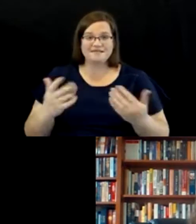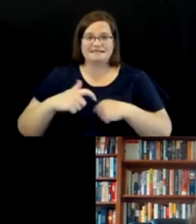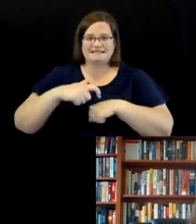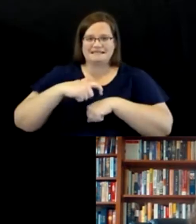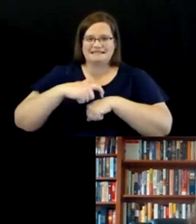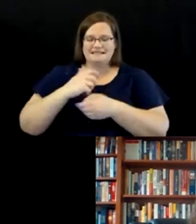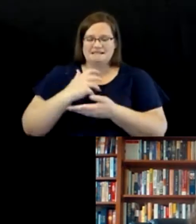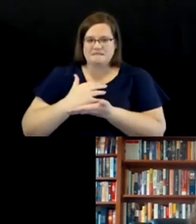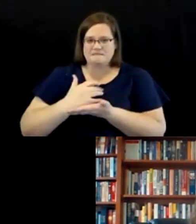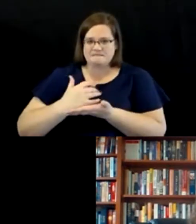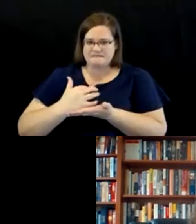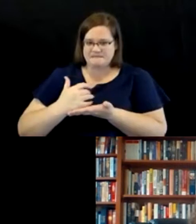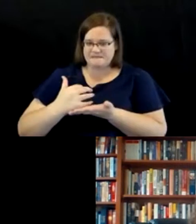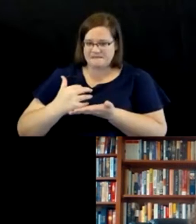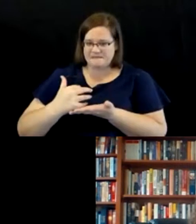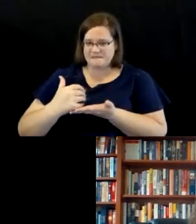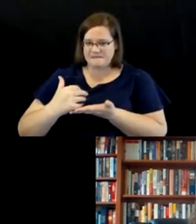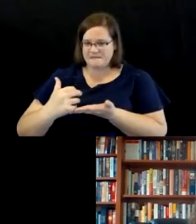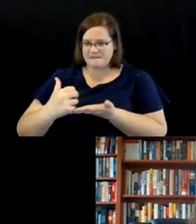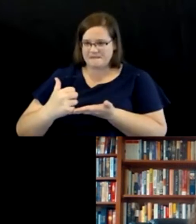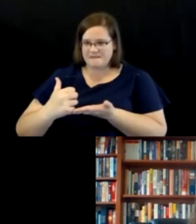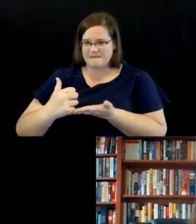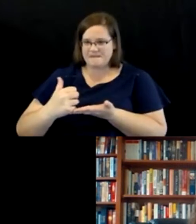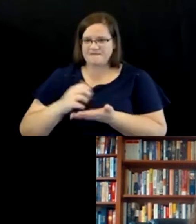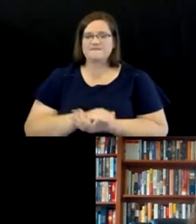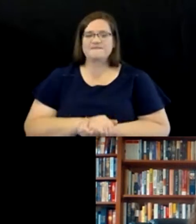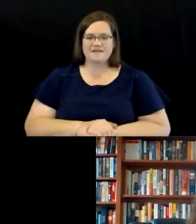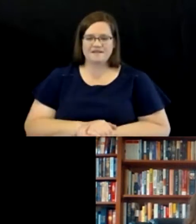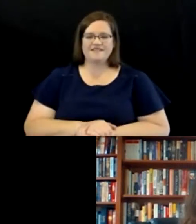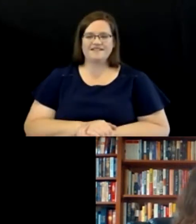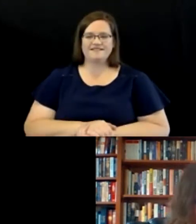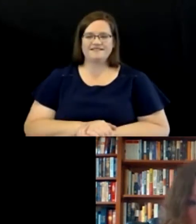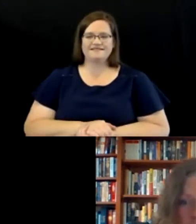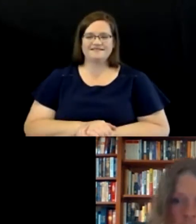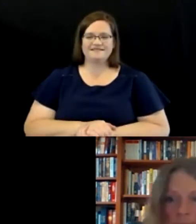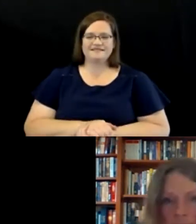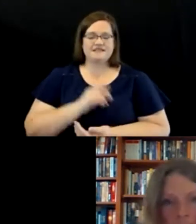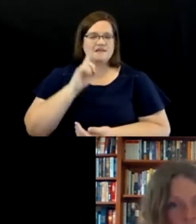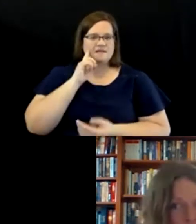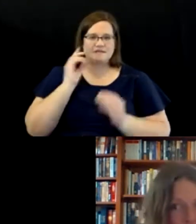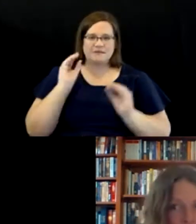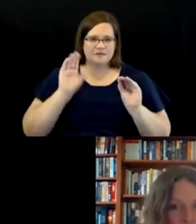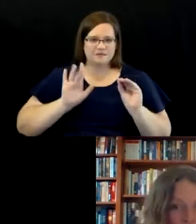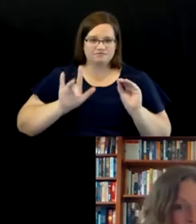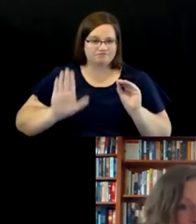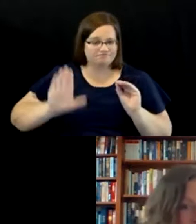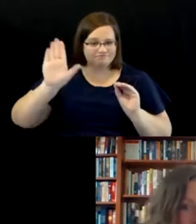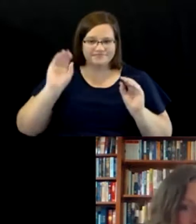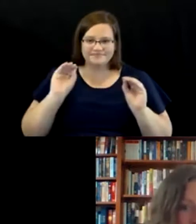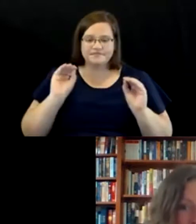time. All right. I don't see any hands in the air. So thank you so much to